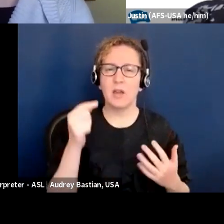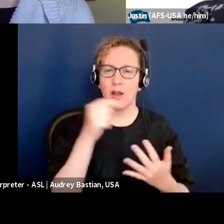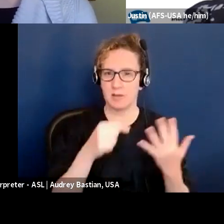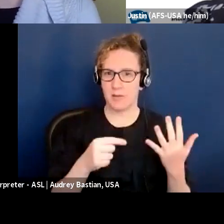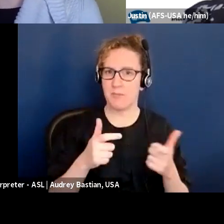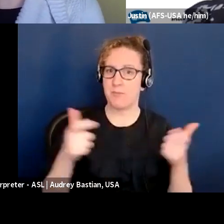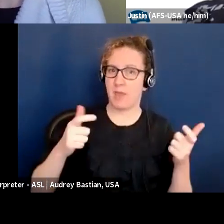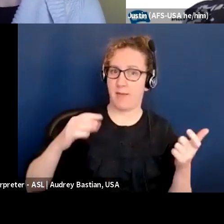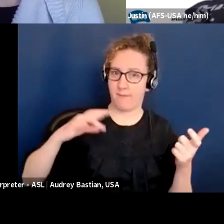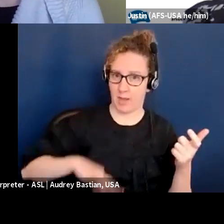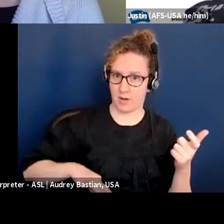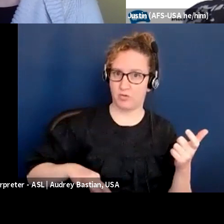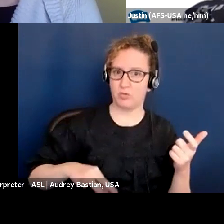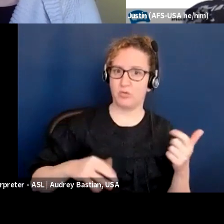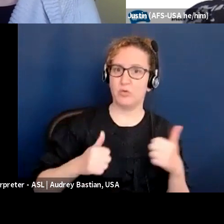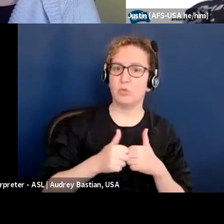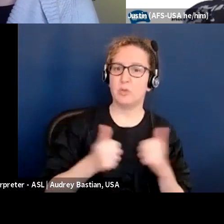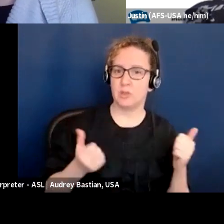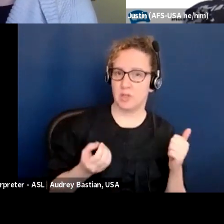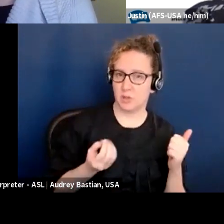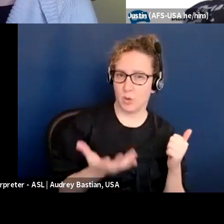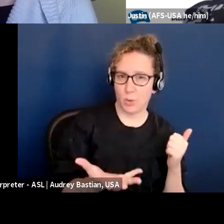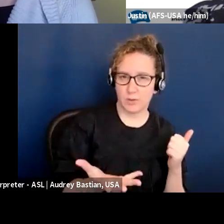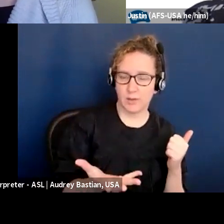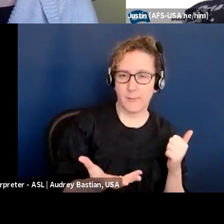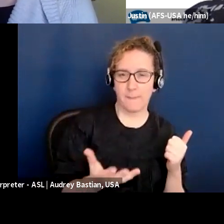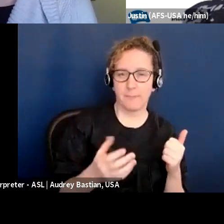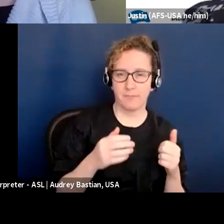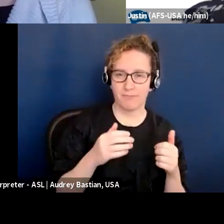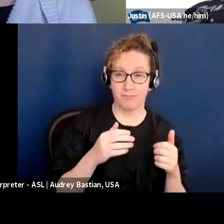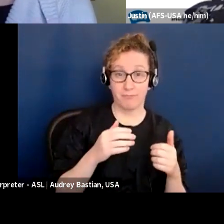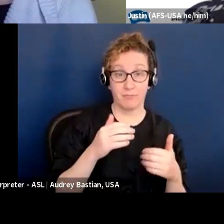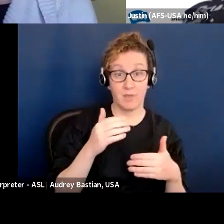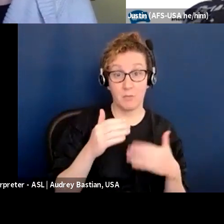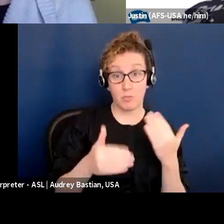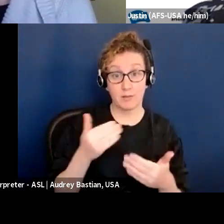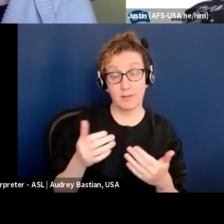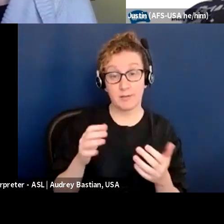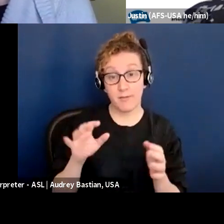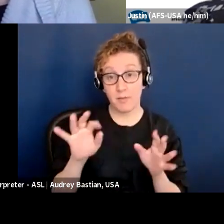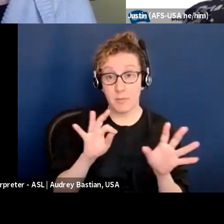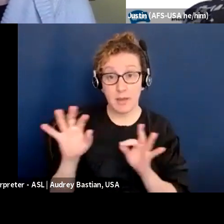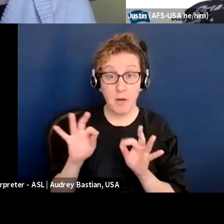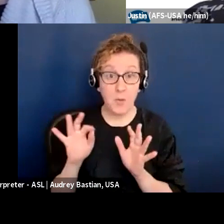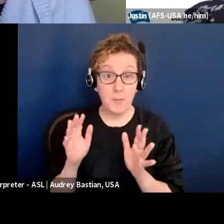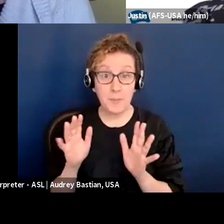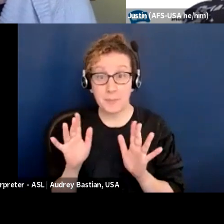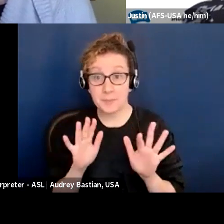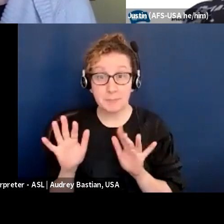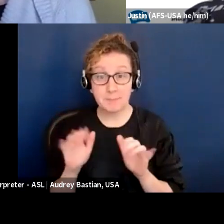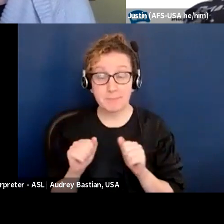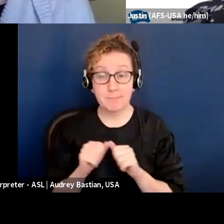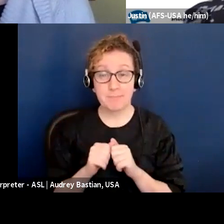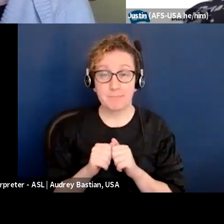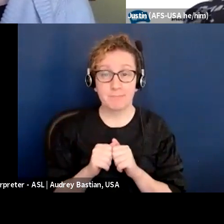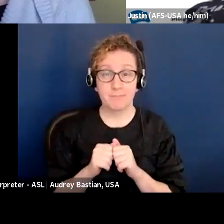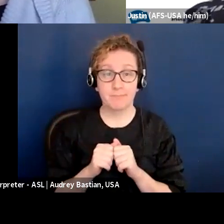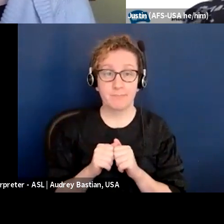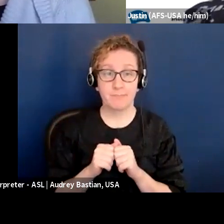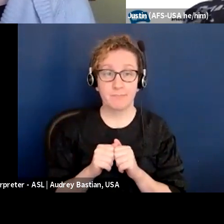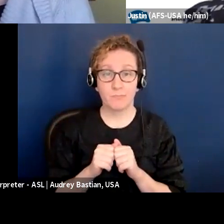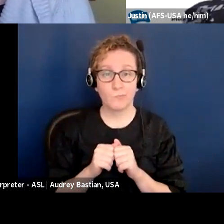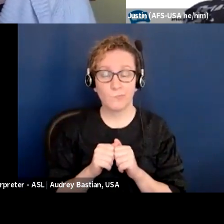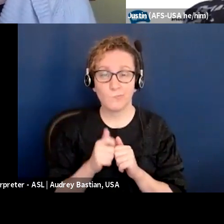to disclosing when you are in the process of figuring out your study abroad program.